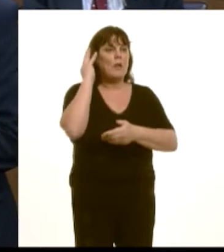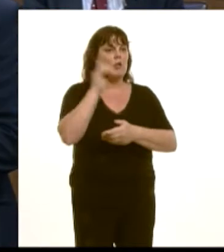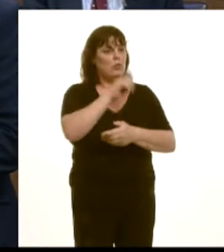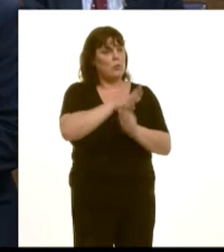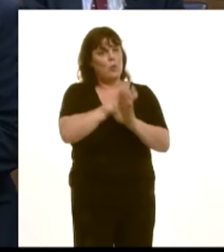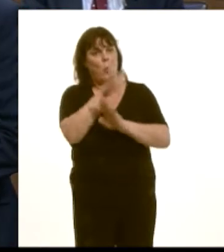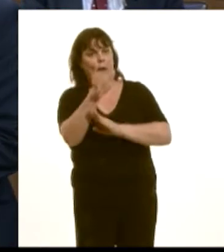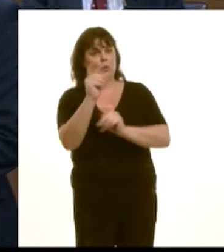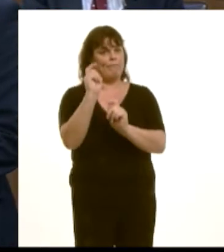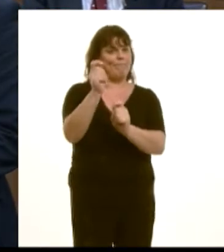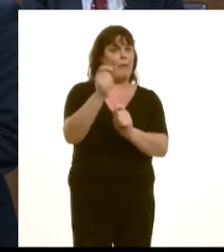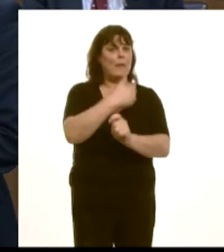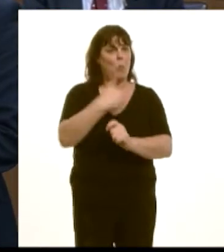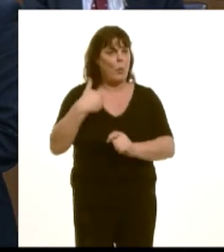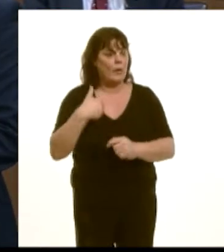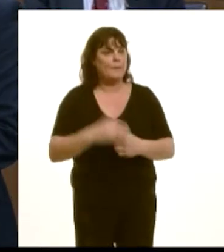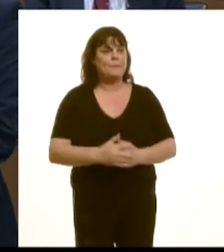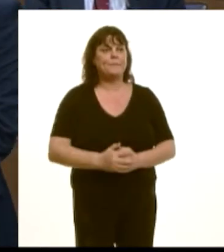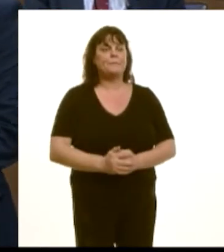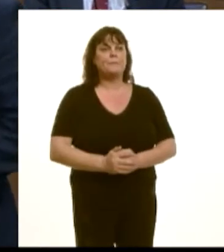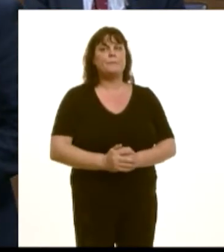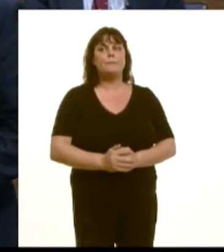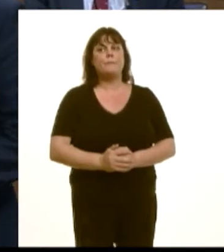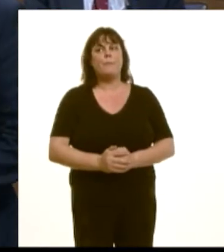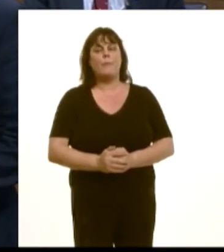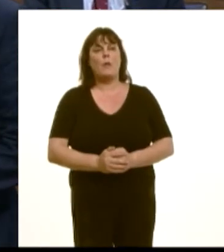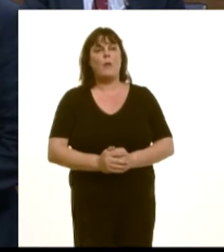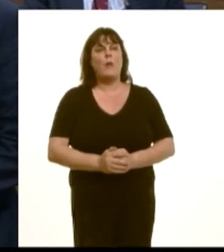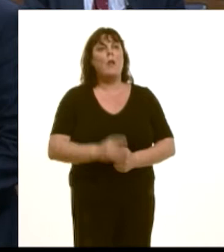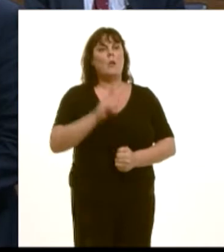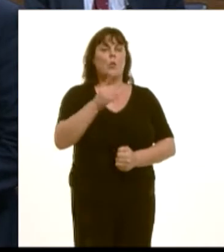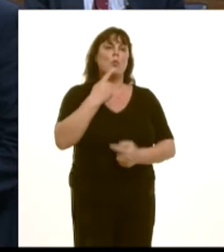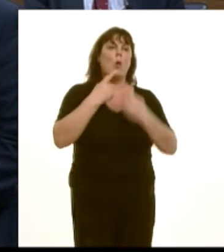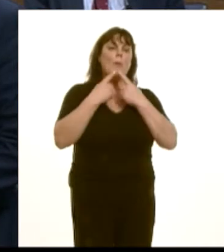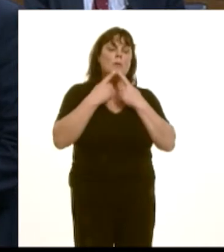The point about the legal system is a more than fair point, because the criminal legal